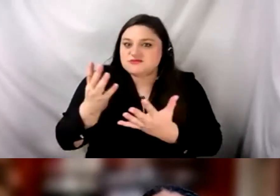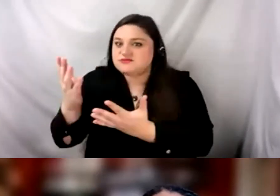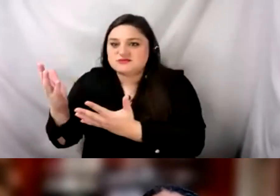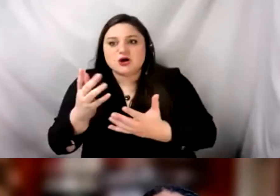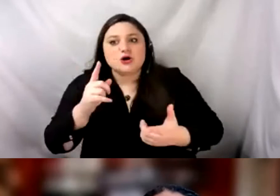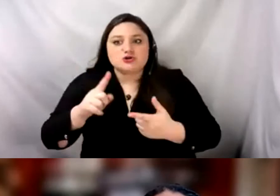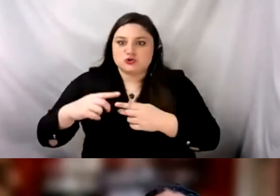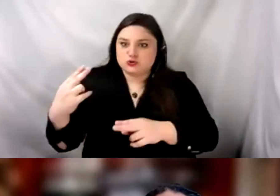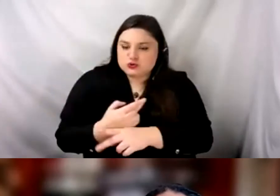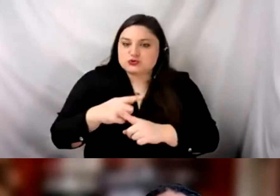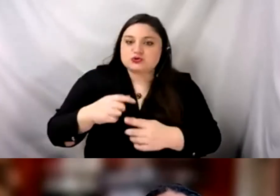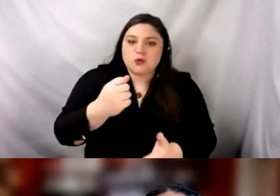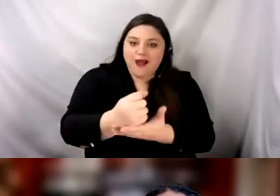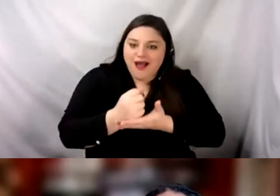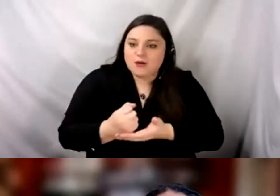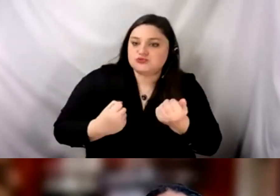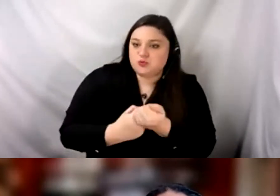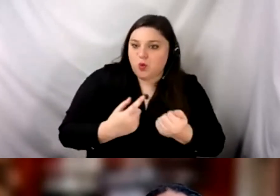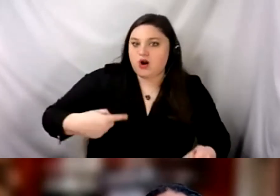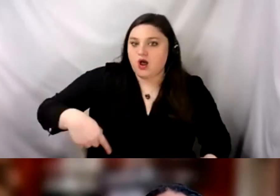us having to enact these policies.